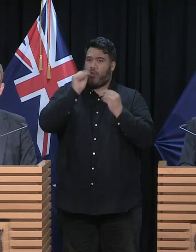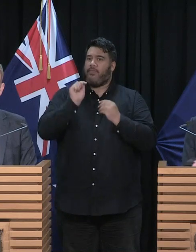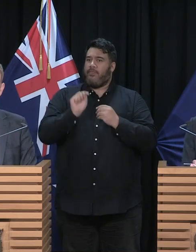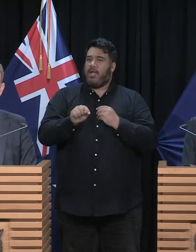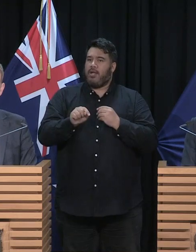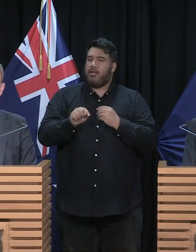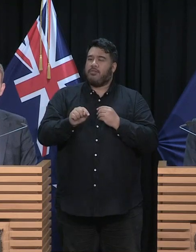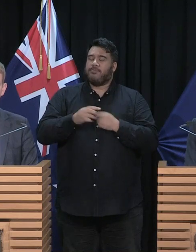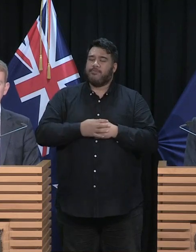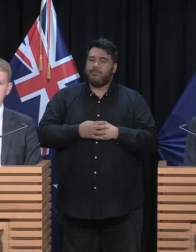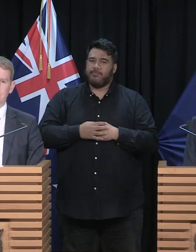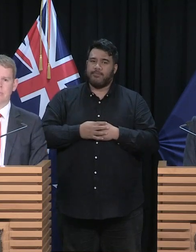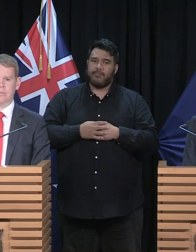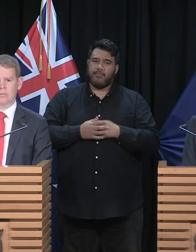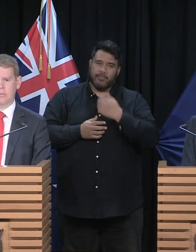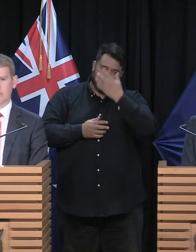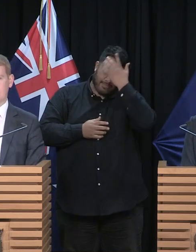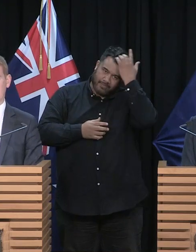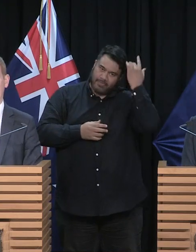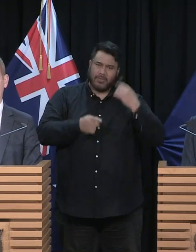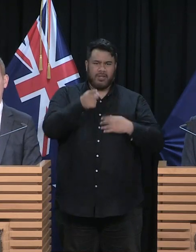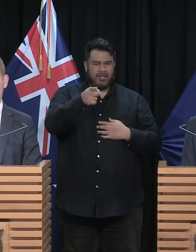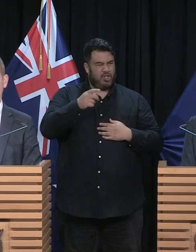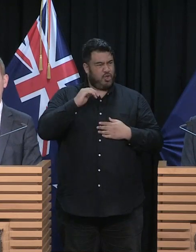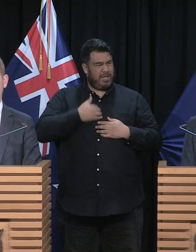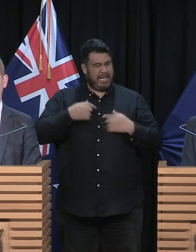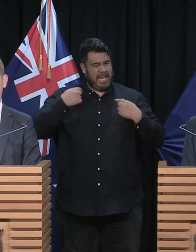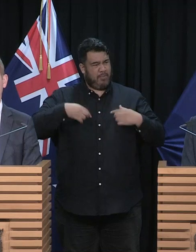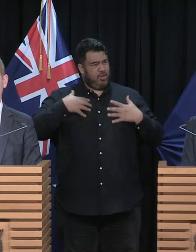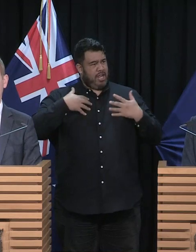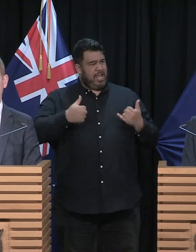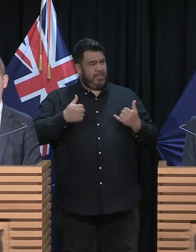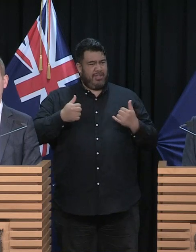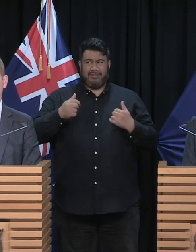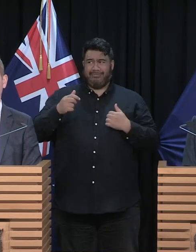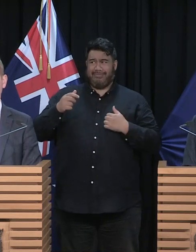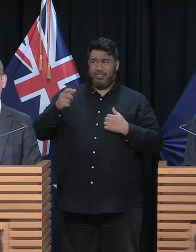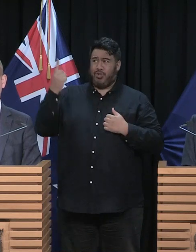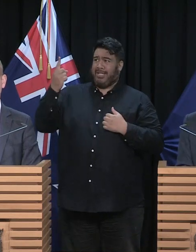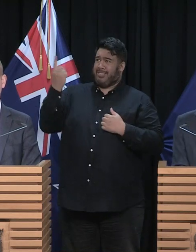upholding privacy standards as they should be. So I think that's one of the learnings we've taken - to look more